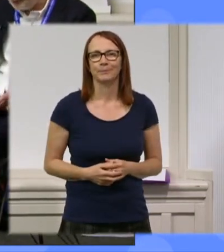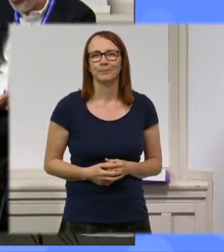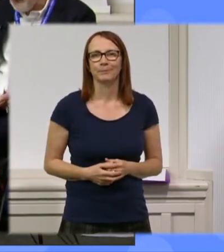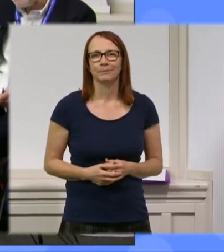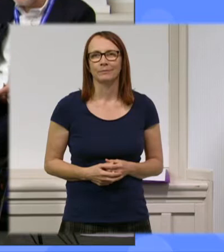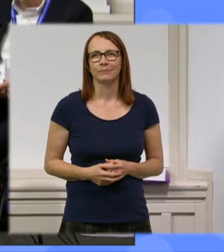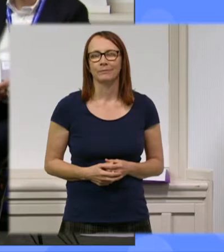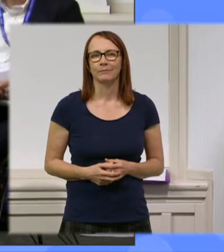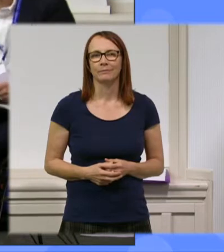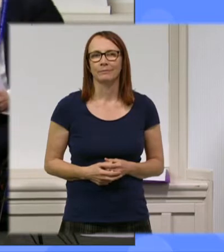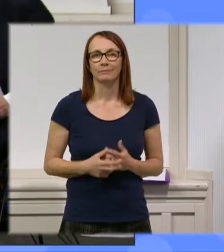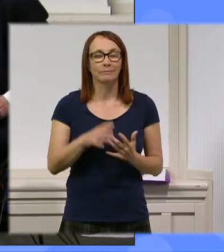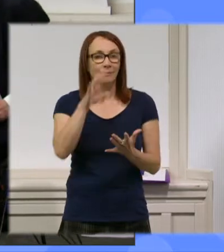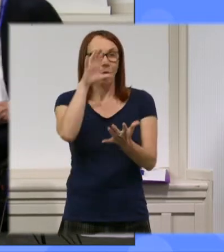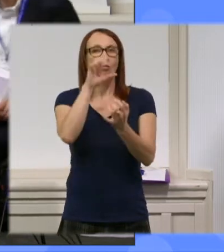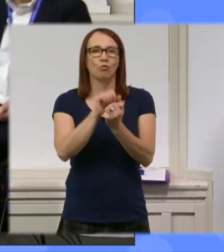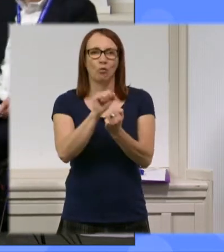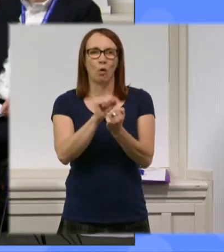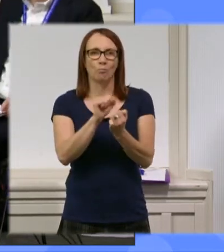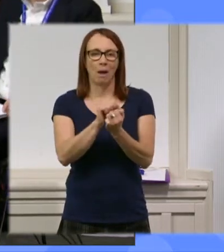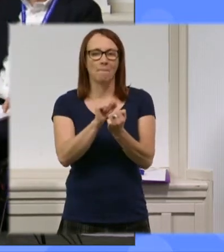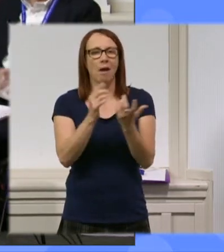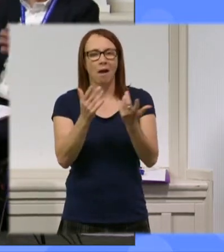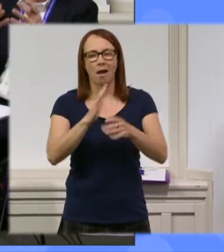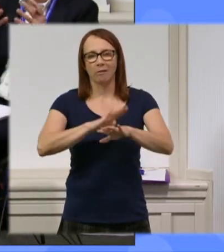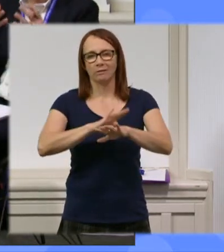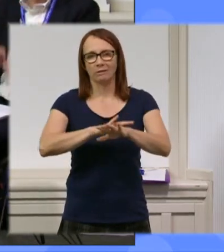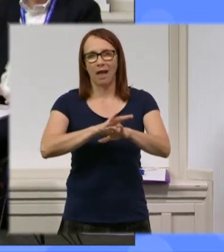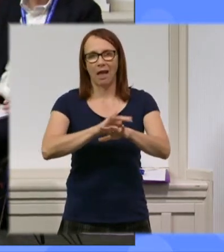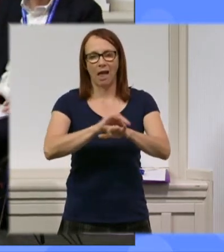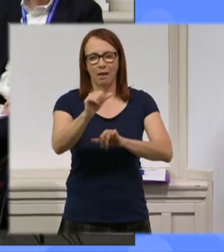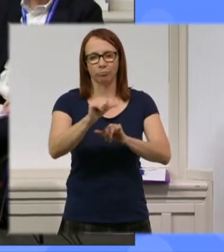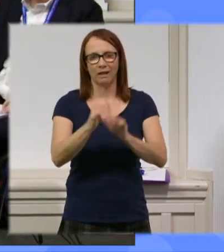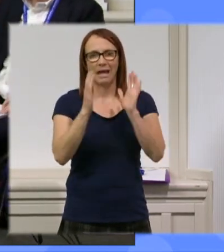remembering again that time is short so we need to keep this a risk if we can so